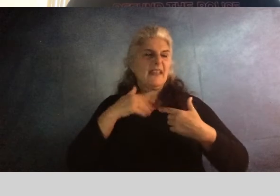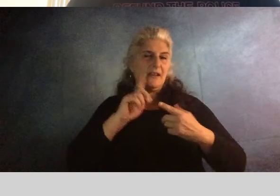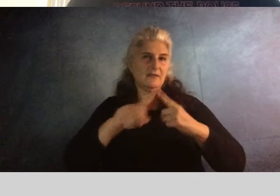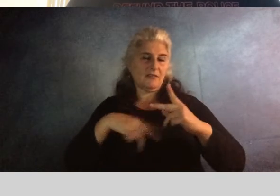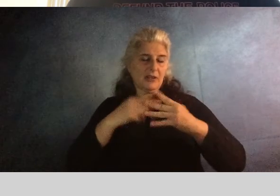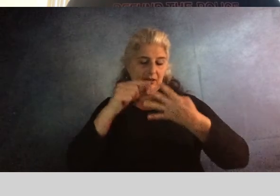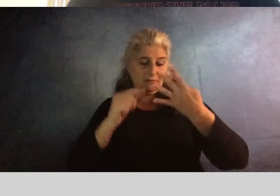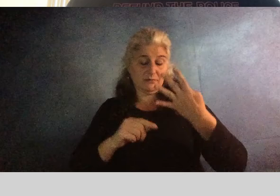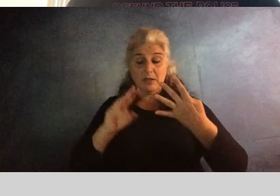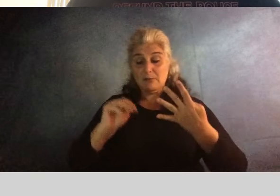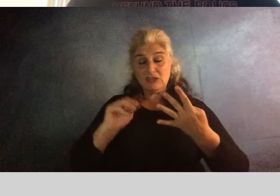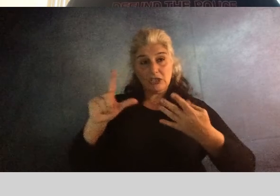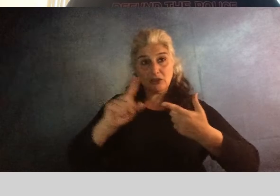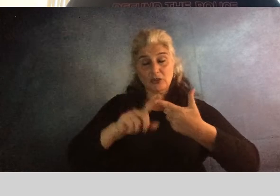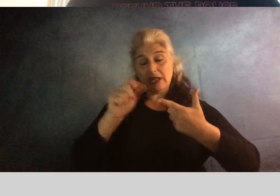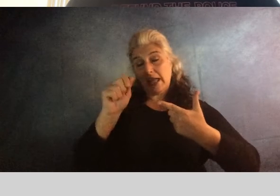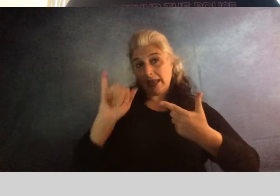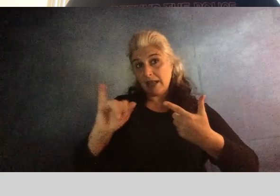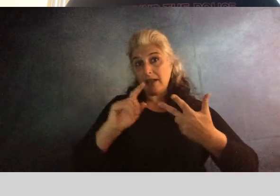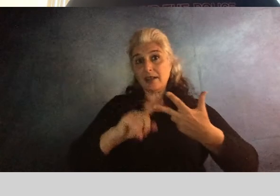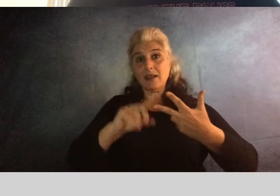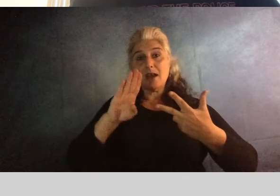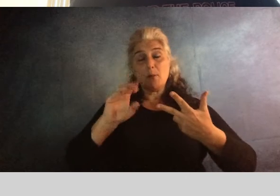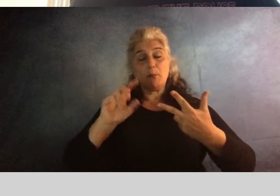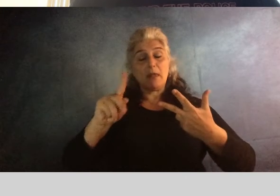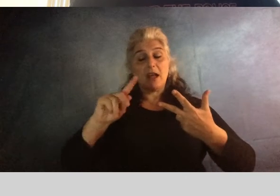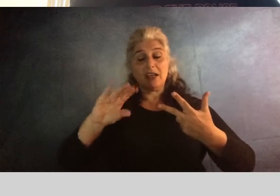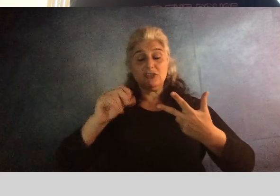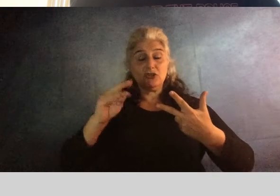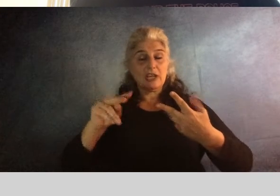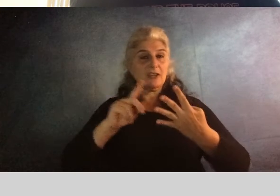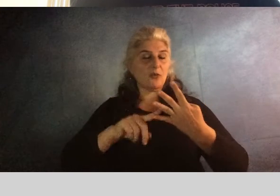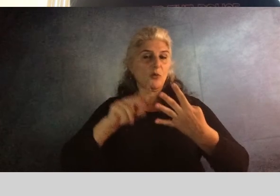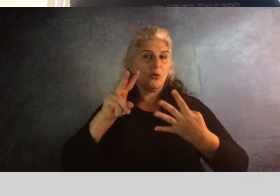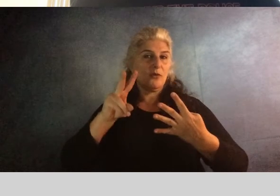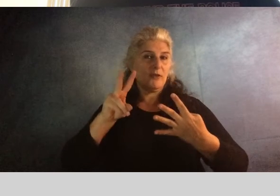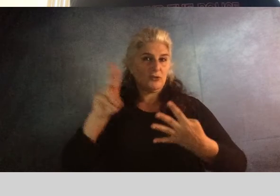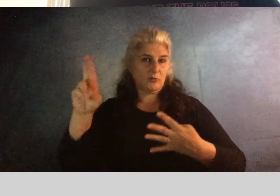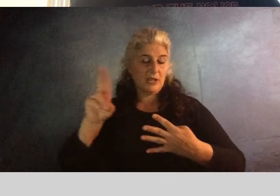machine learning, artificial intelligence, blockchain or virtual reality. The award amount is $100,000